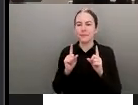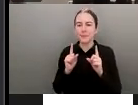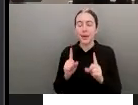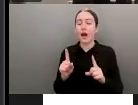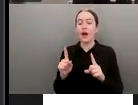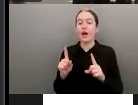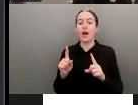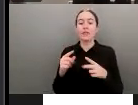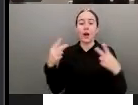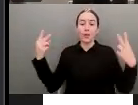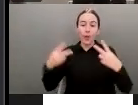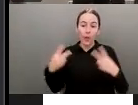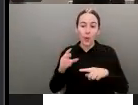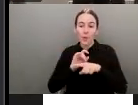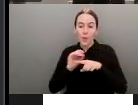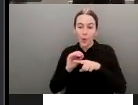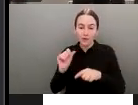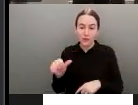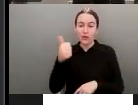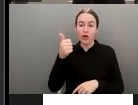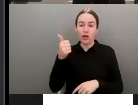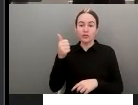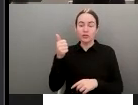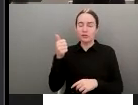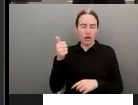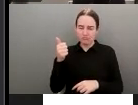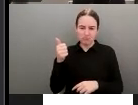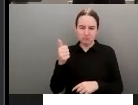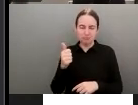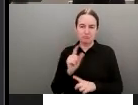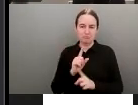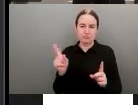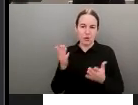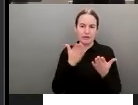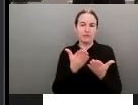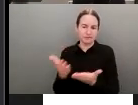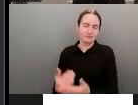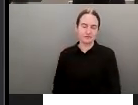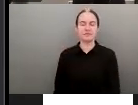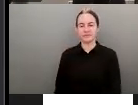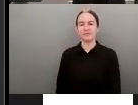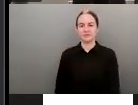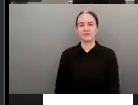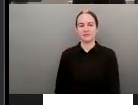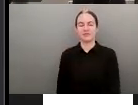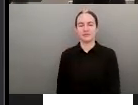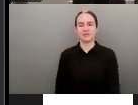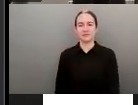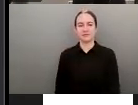as easily as plugins for browser.